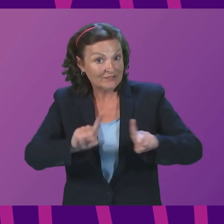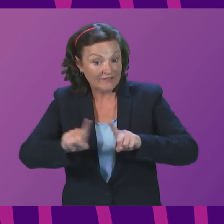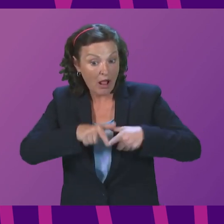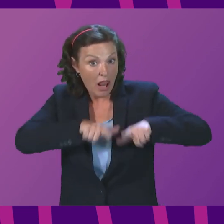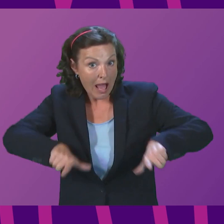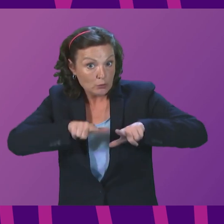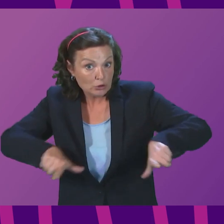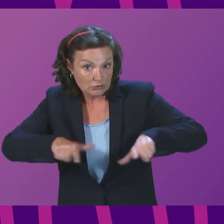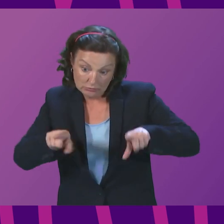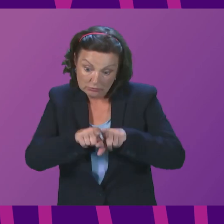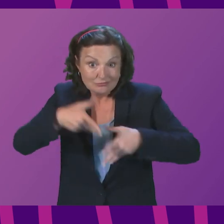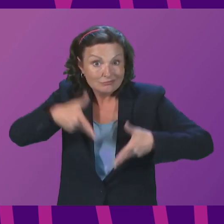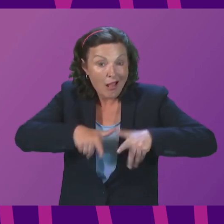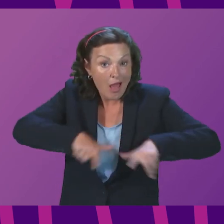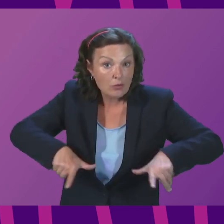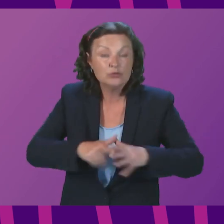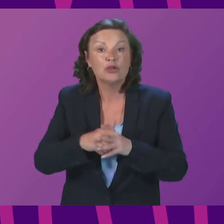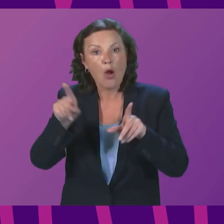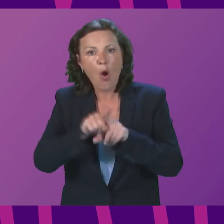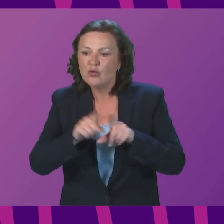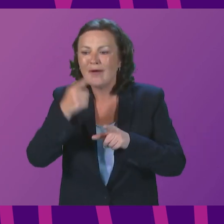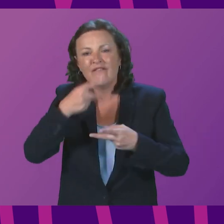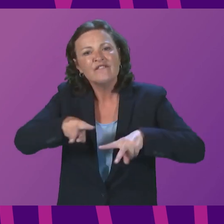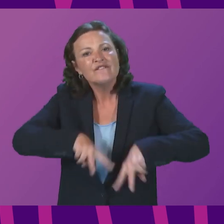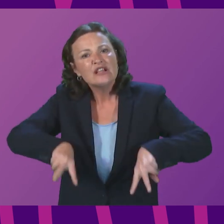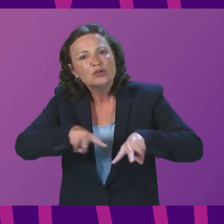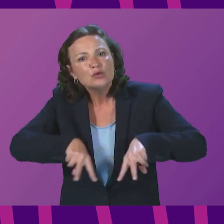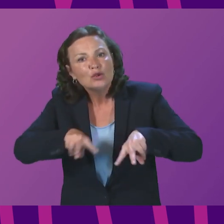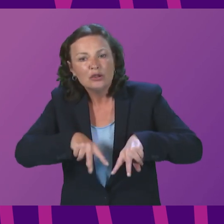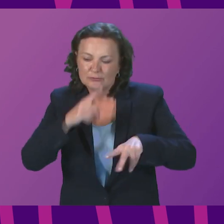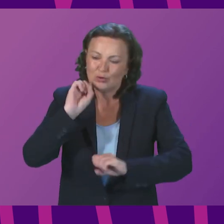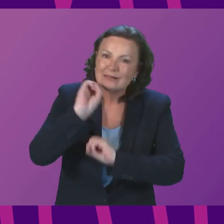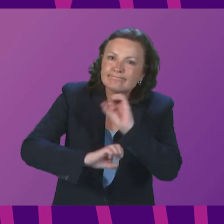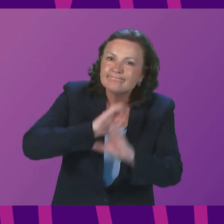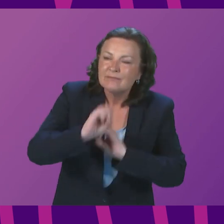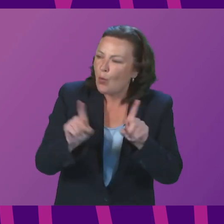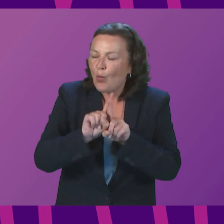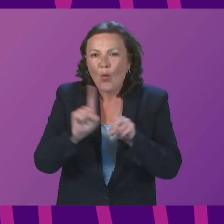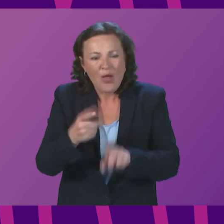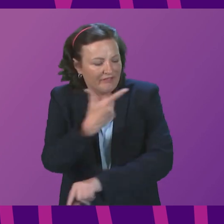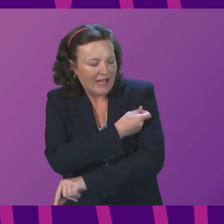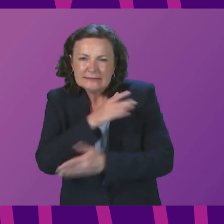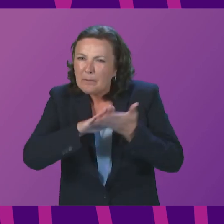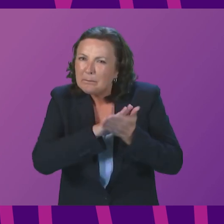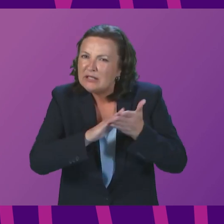a culturally sensitive vaccine explainer video that is informed by insights from organisations that represent various communities.